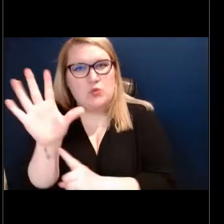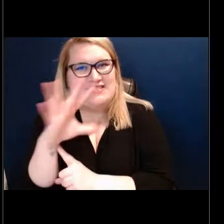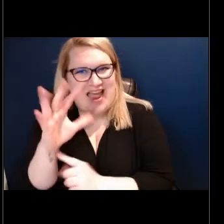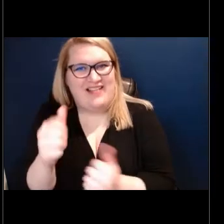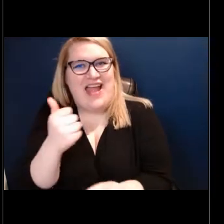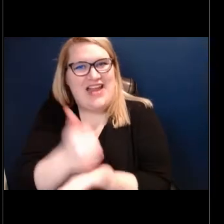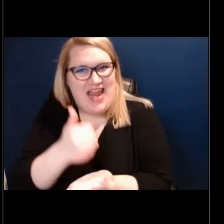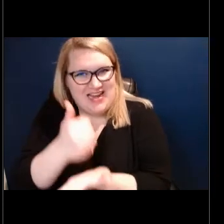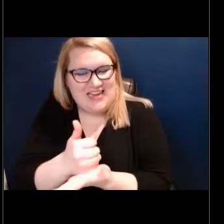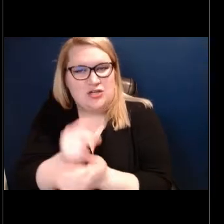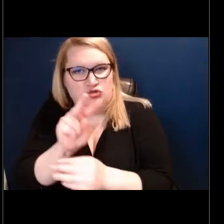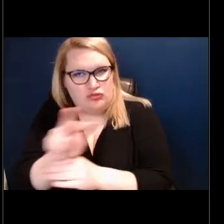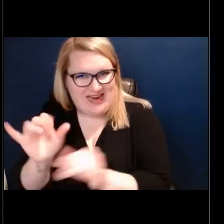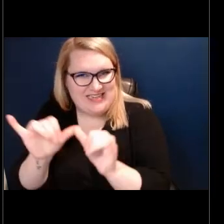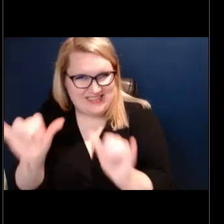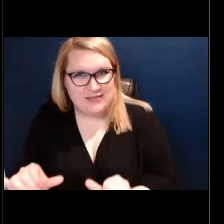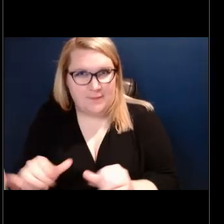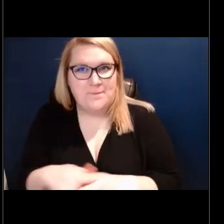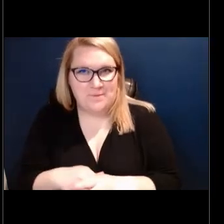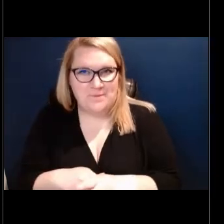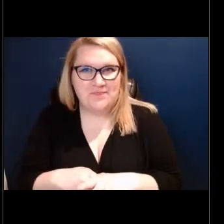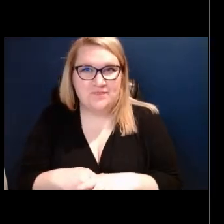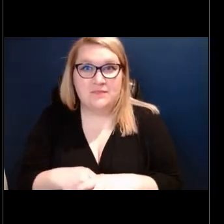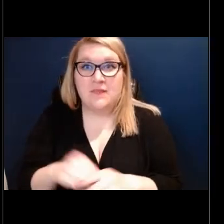But first, my name's Jesse Reich.